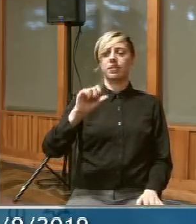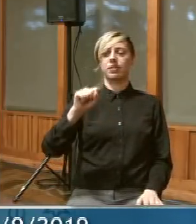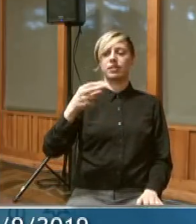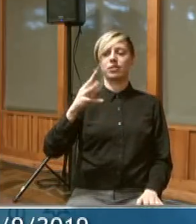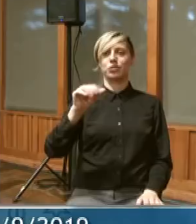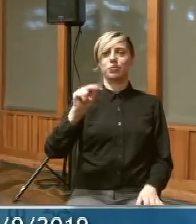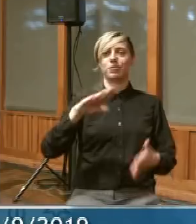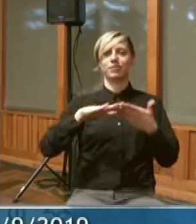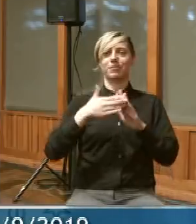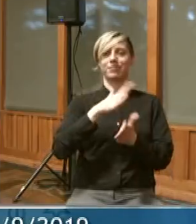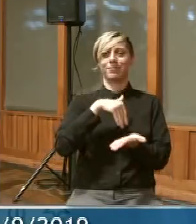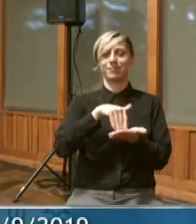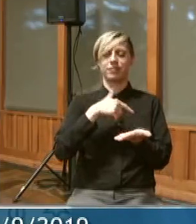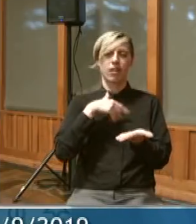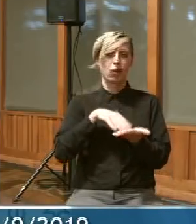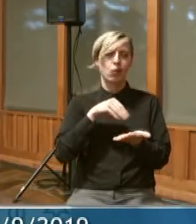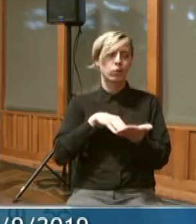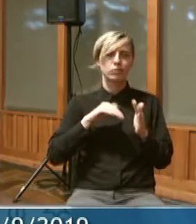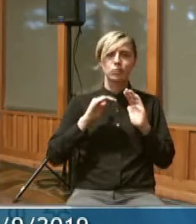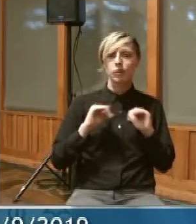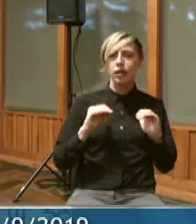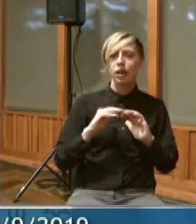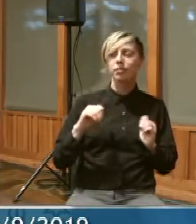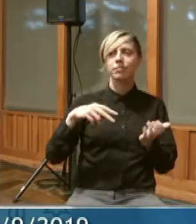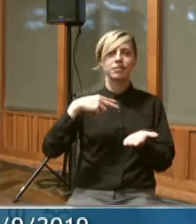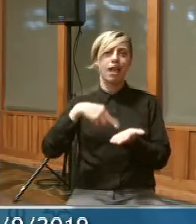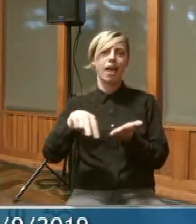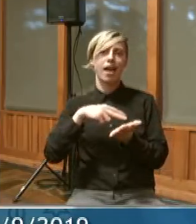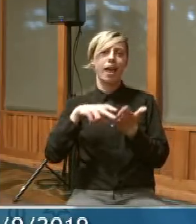LIFELONG PORTLAND RESIDENT BORN AND RAISED IN NORTHEAST WHEN